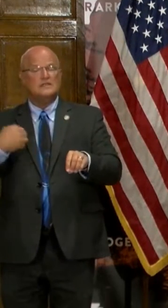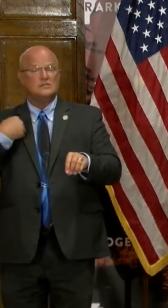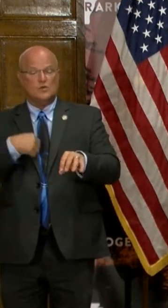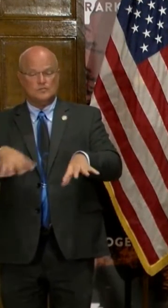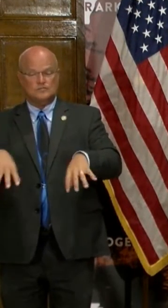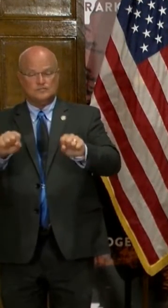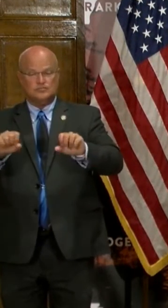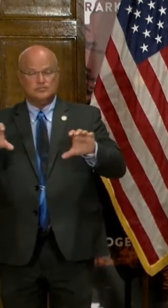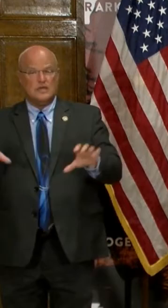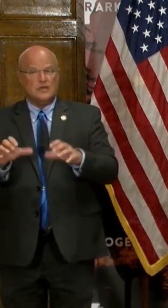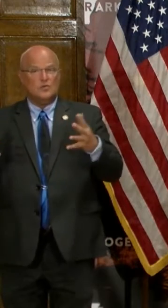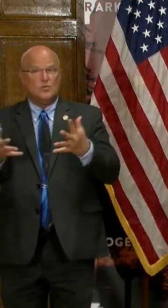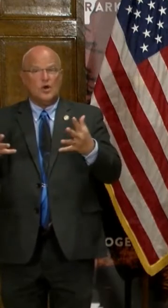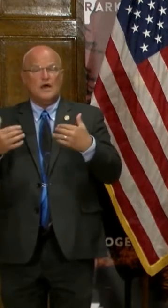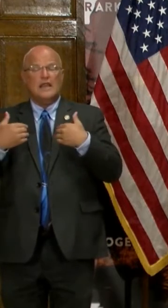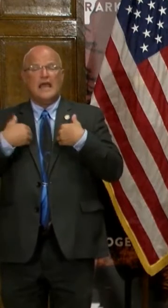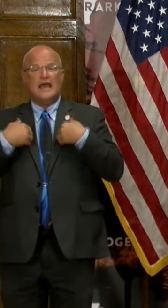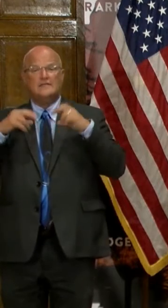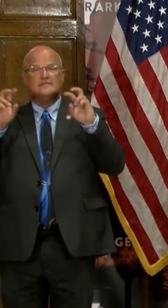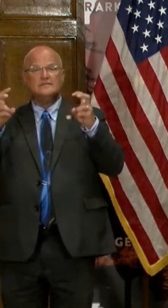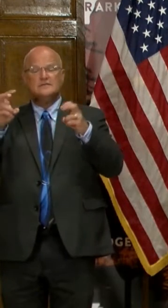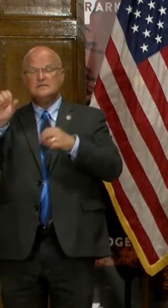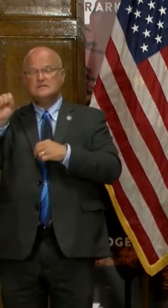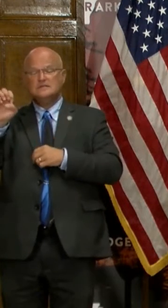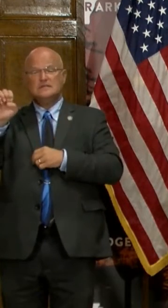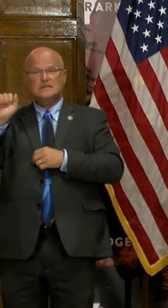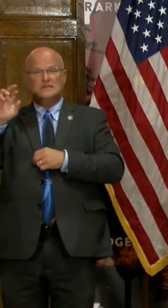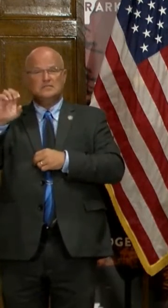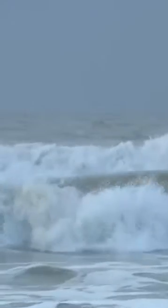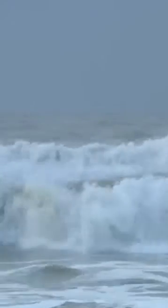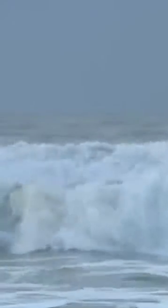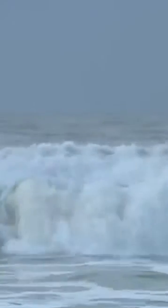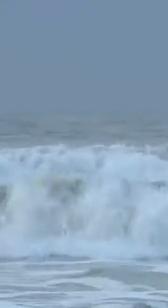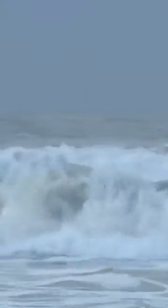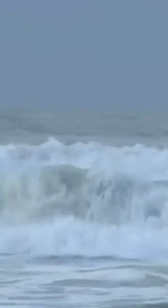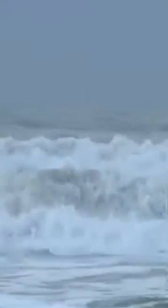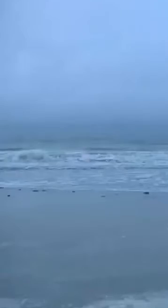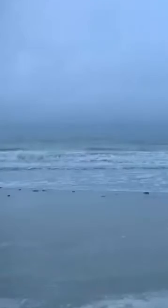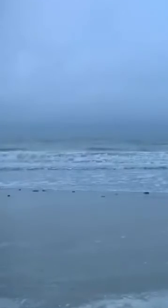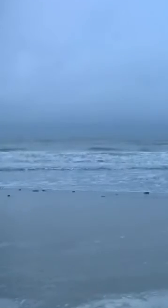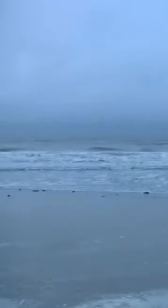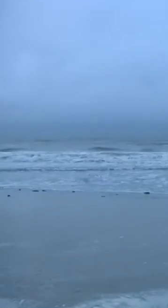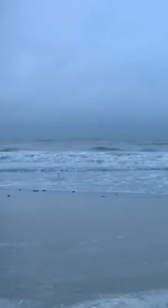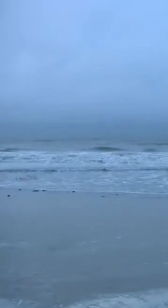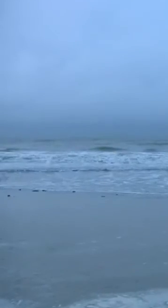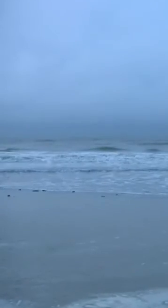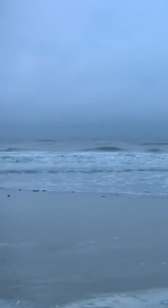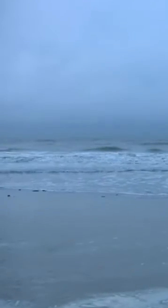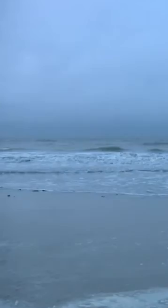we're taking is to have our search and rescue teams on standby." ((KEVIN)) BUT IF